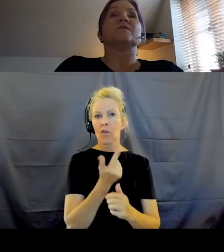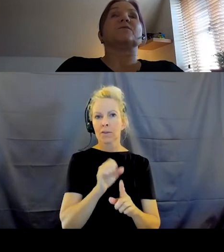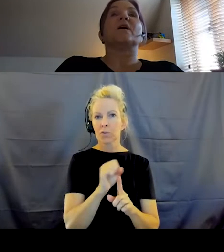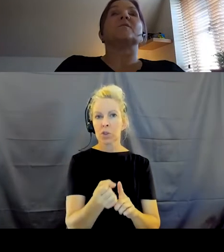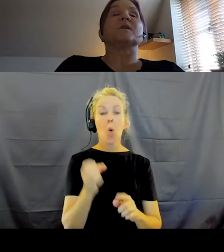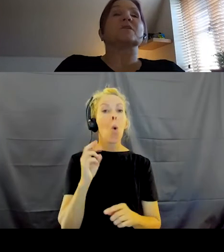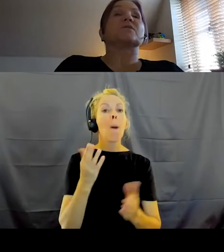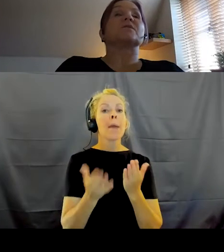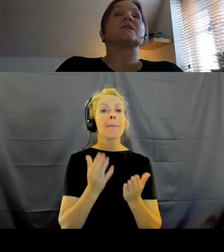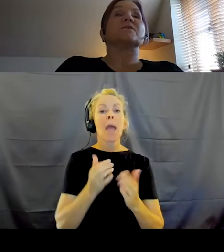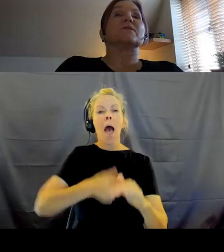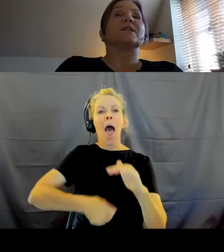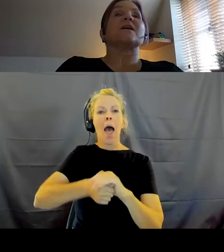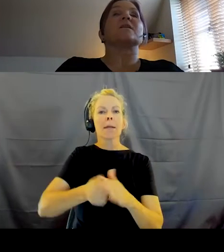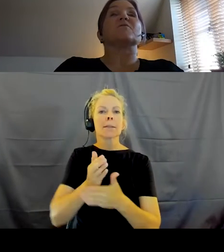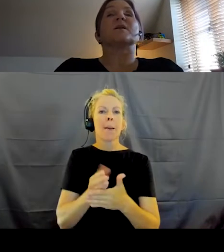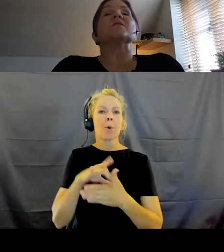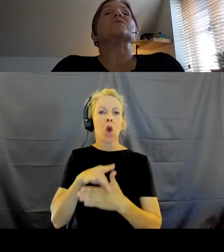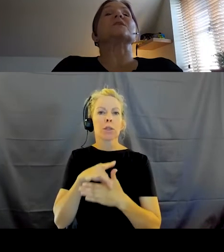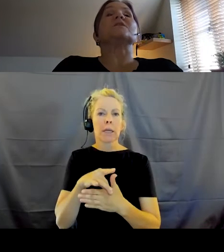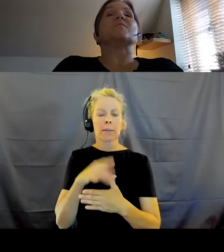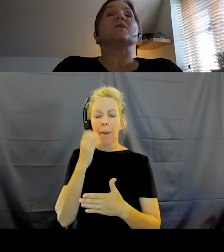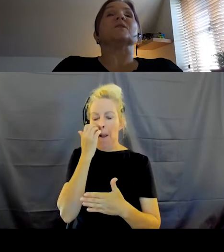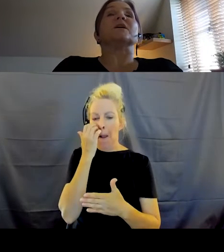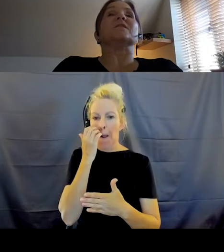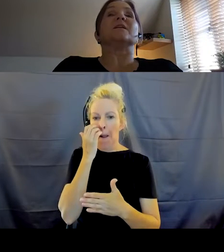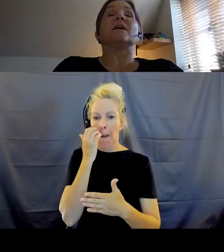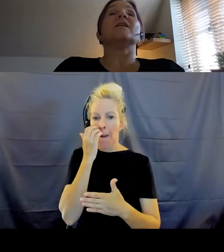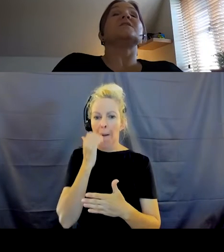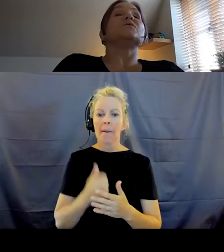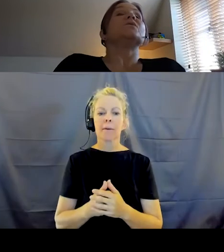it is fine, because screen readers will read that and everyone else will see the same content unless